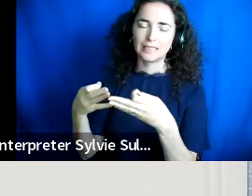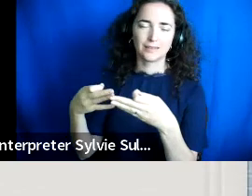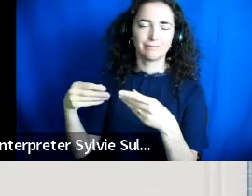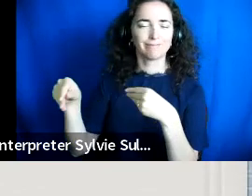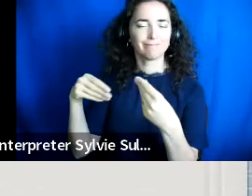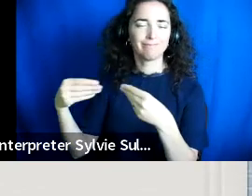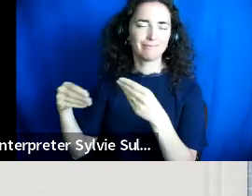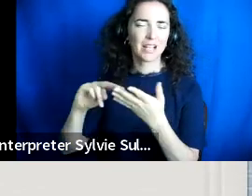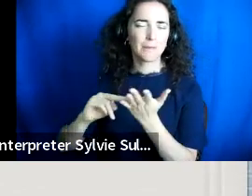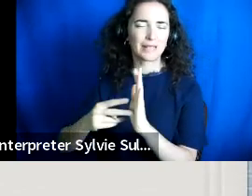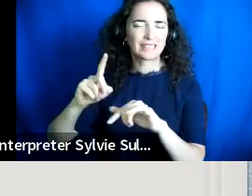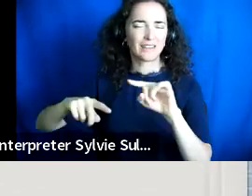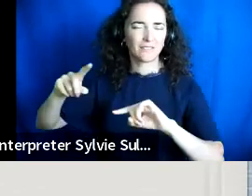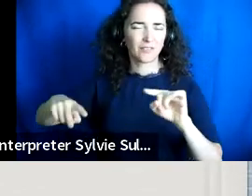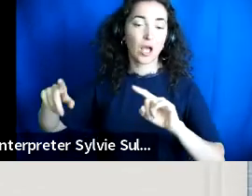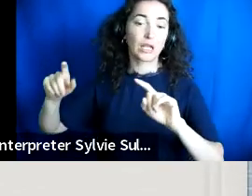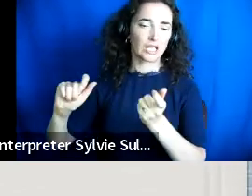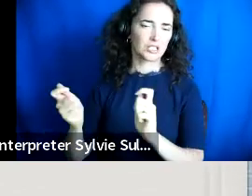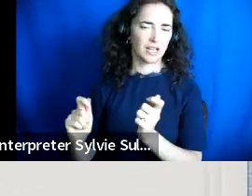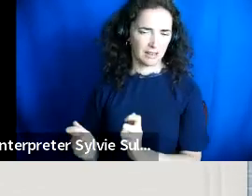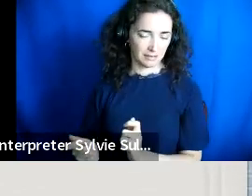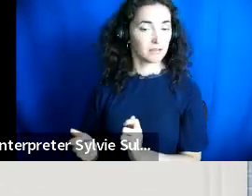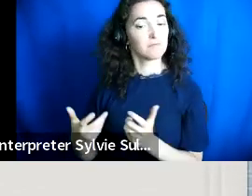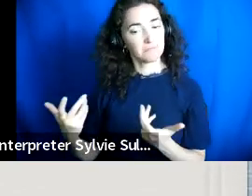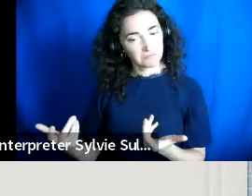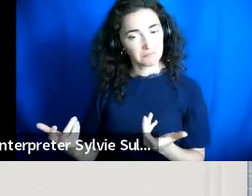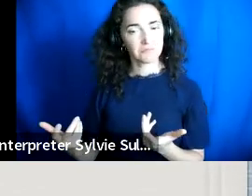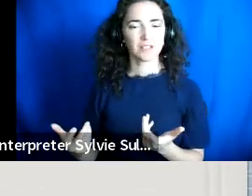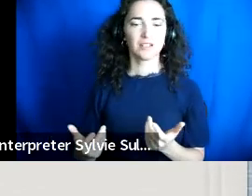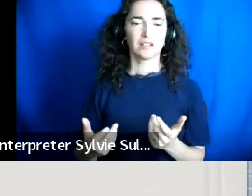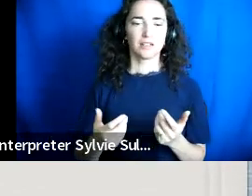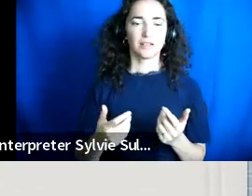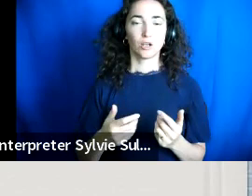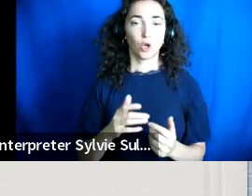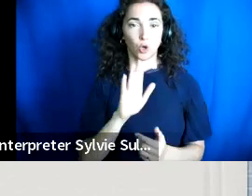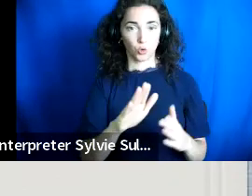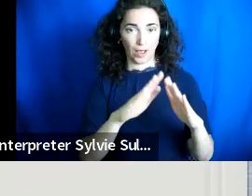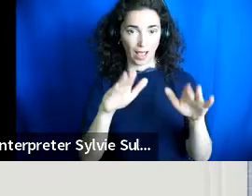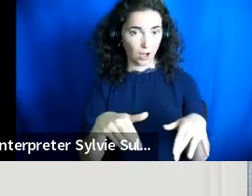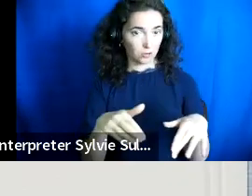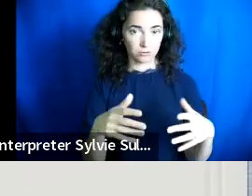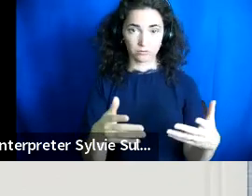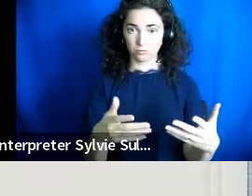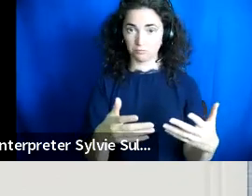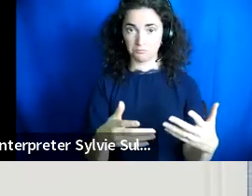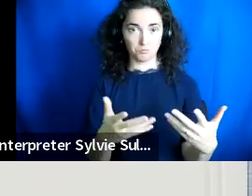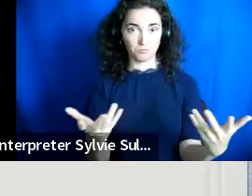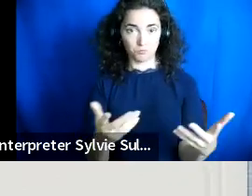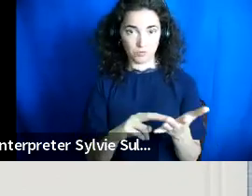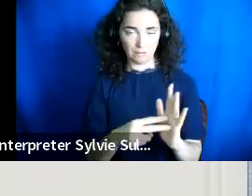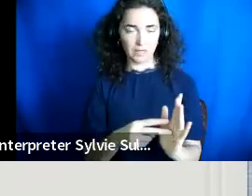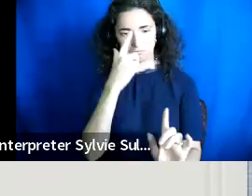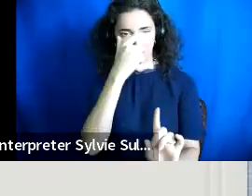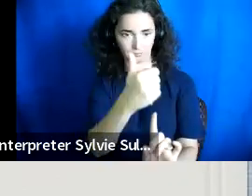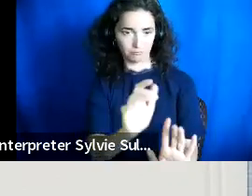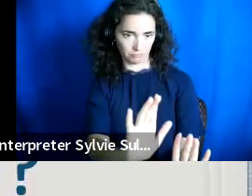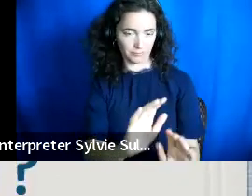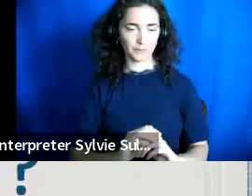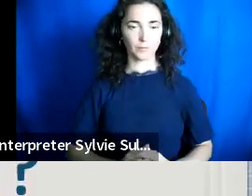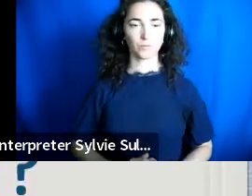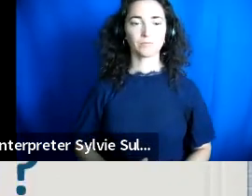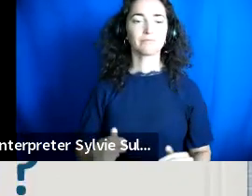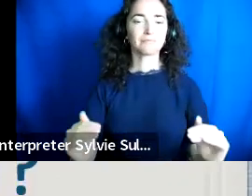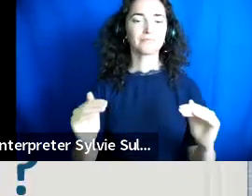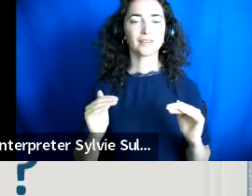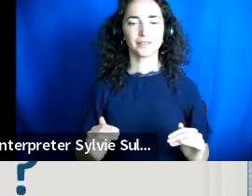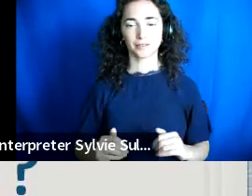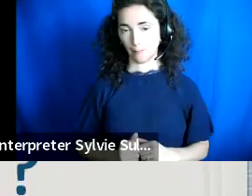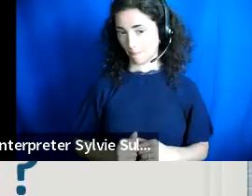dynamic. So that can that definition can be specific to your household, Nicole, Can you go forward so?